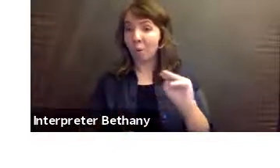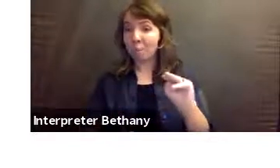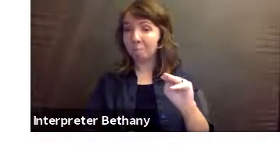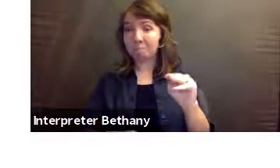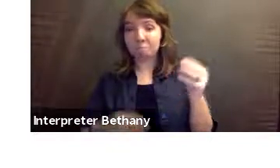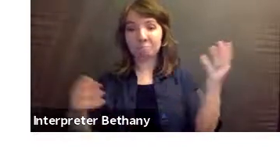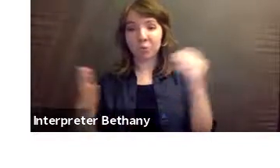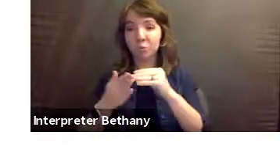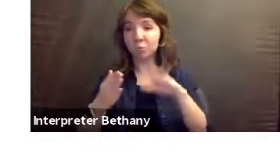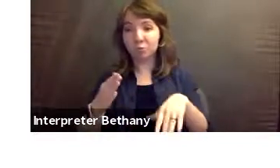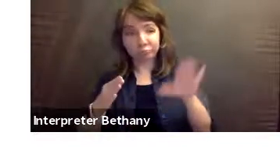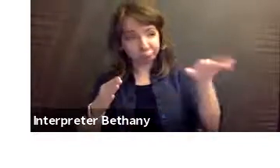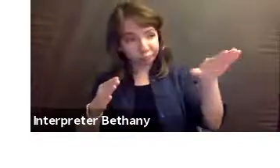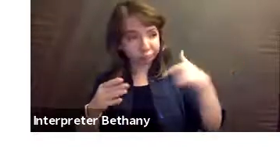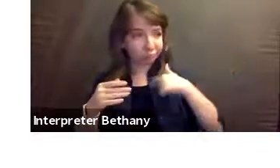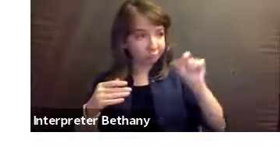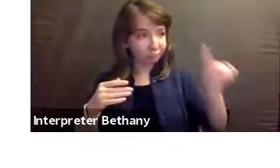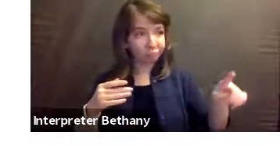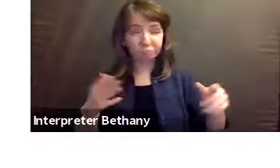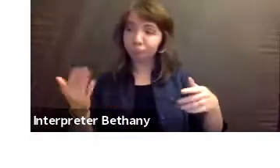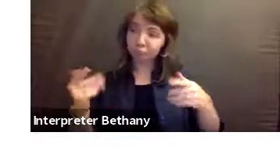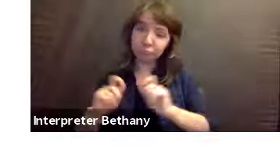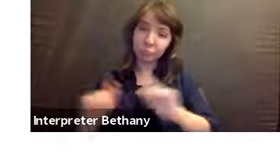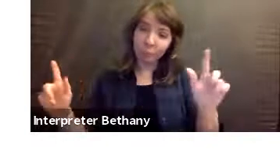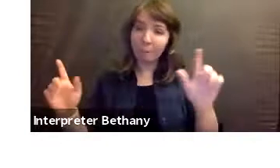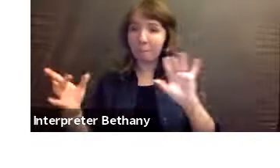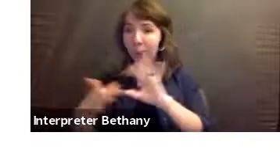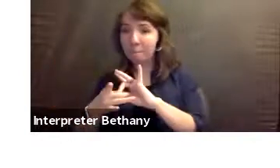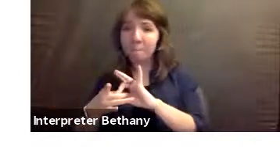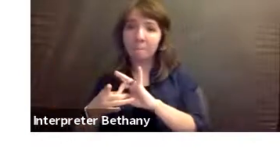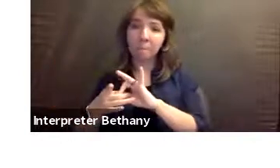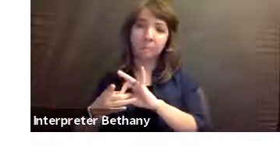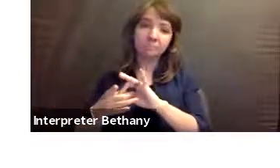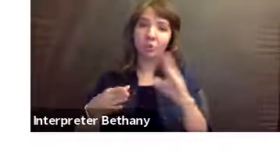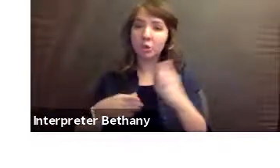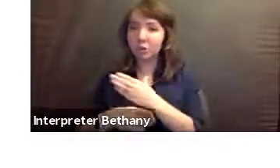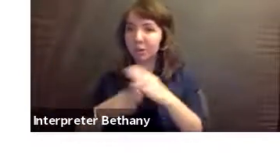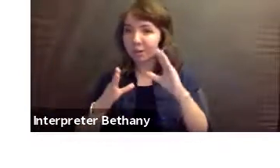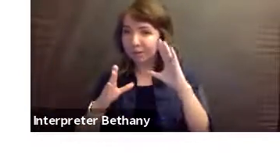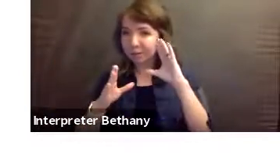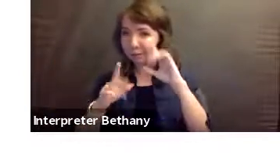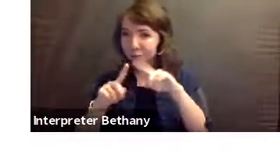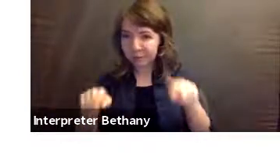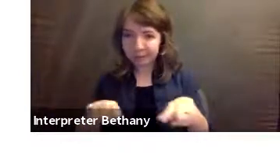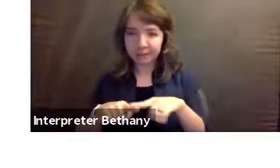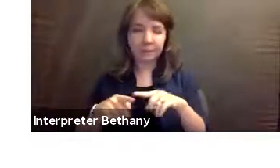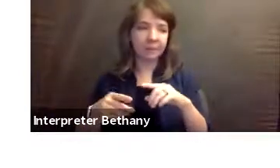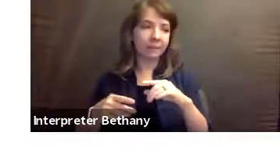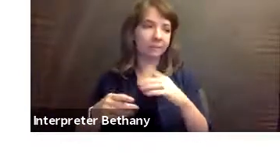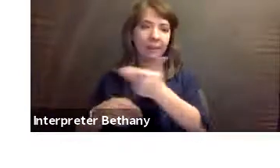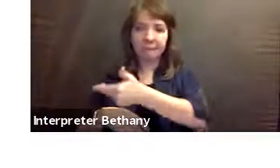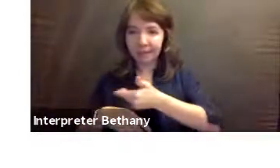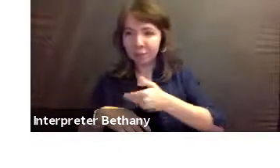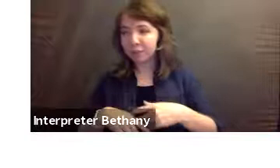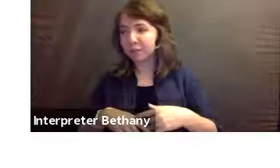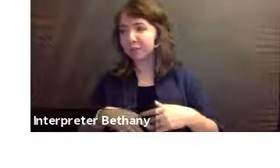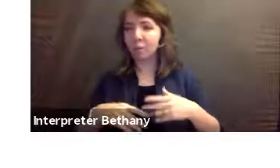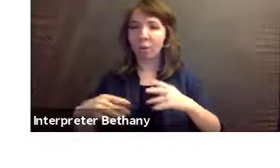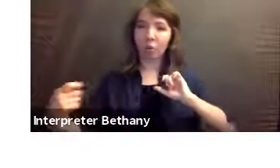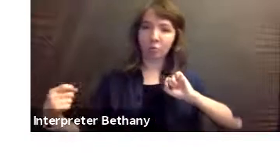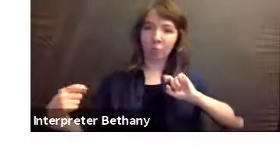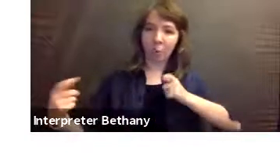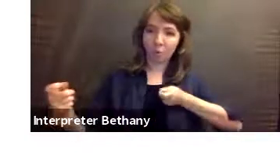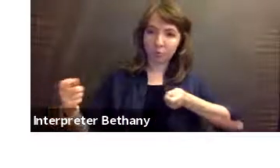Linda Kobashigawa: And ask us a question and get help and we can share our screen and you know make annotations and do remote control. We have all of those functions and use the chat.